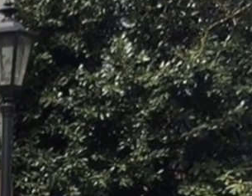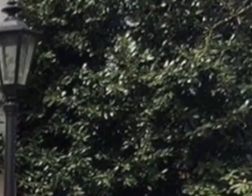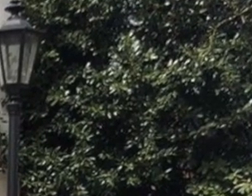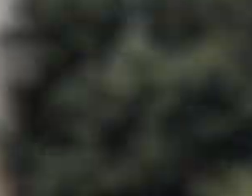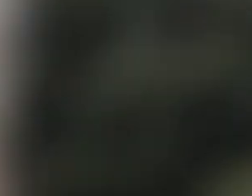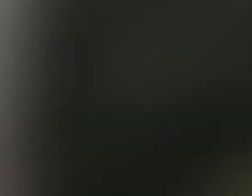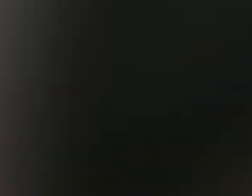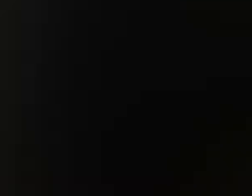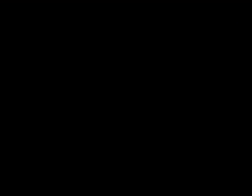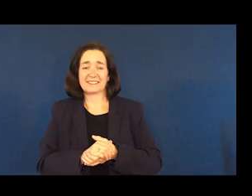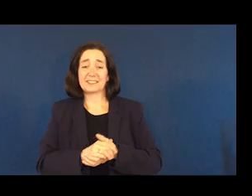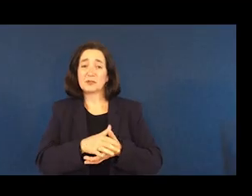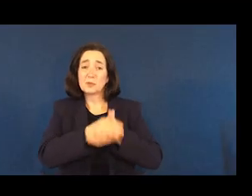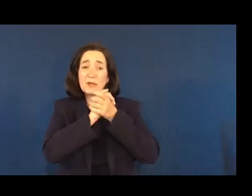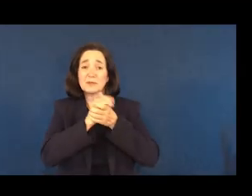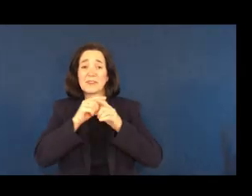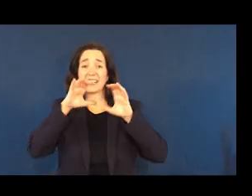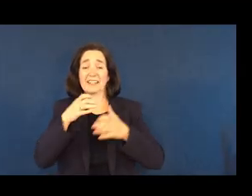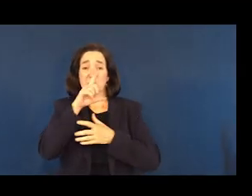Congratulations to the Class of 2020. Go Bucs.